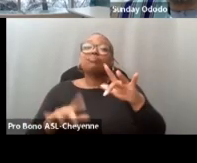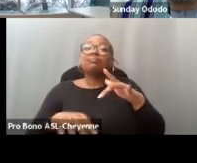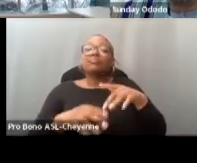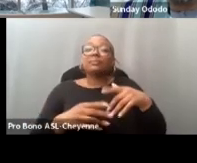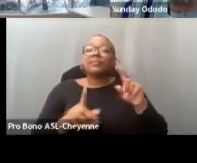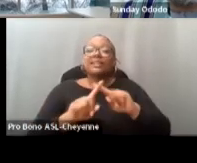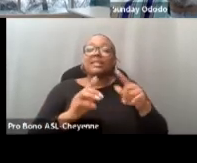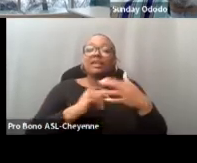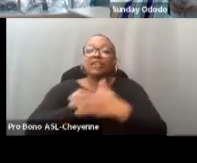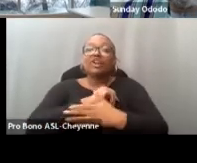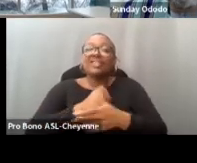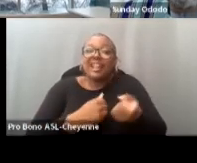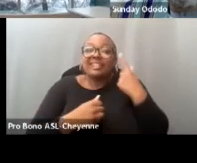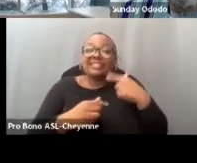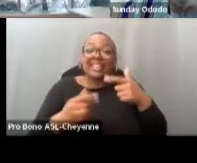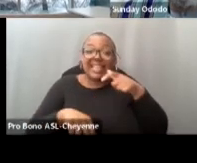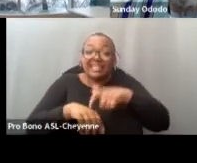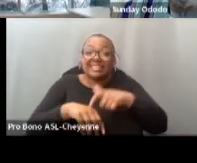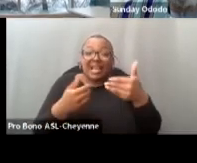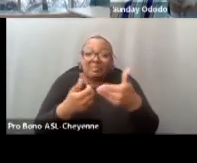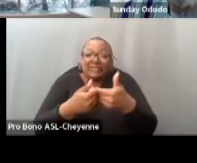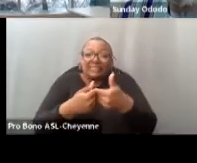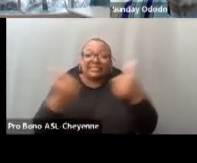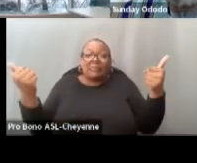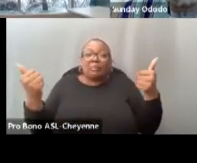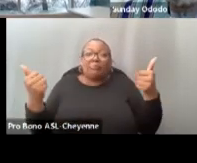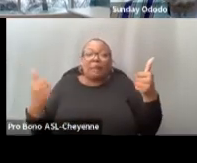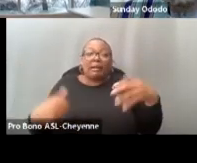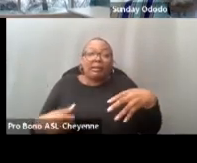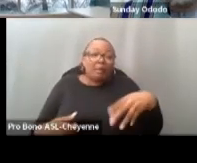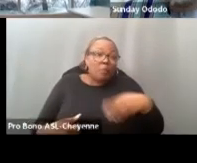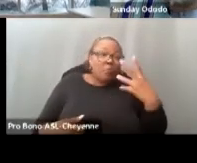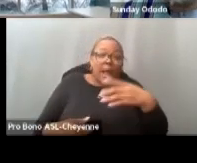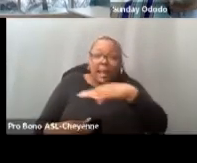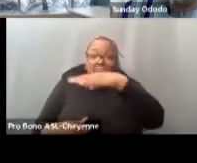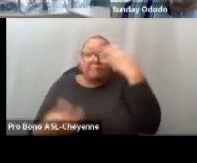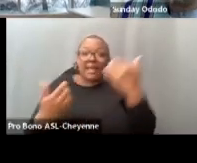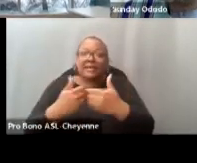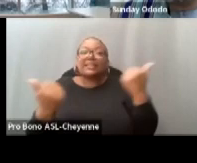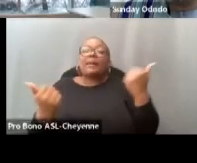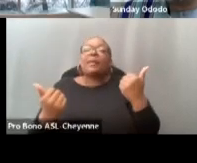of deep segregation in the United States. And what impressed people was